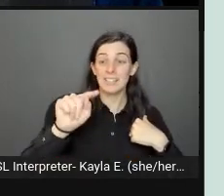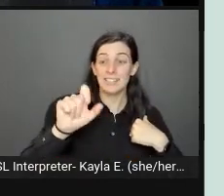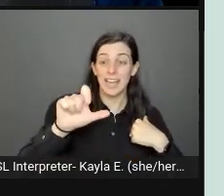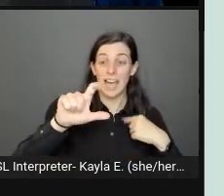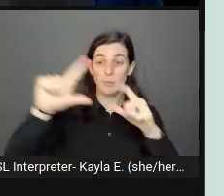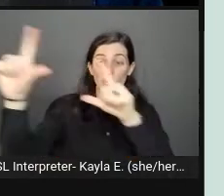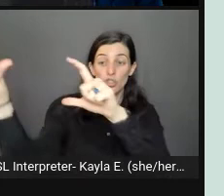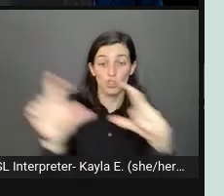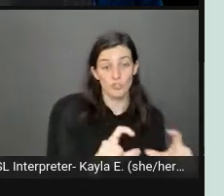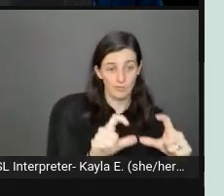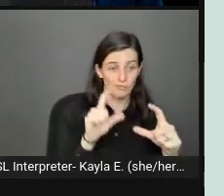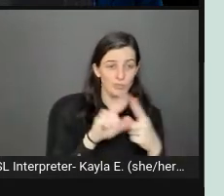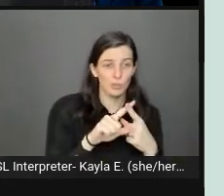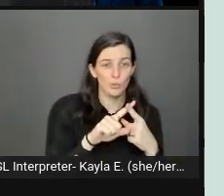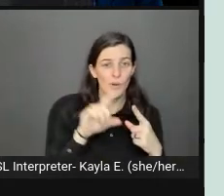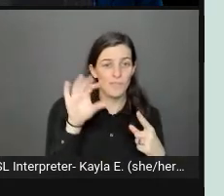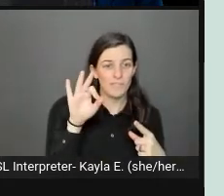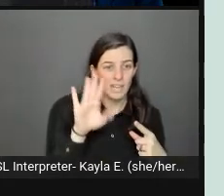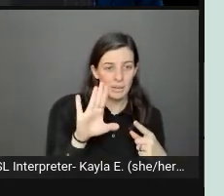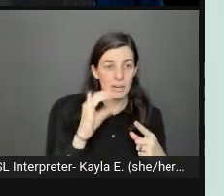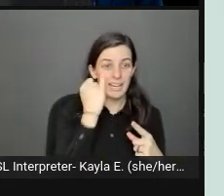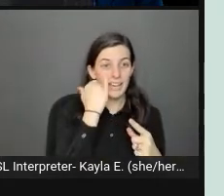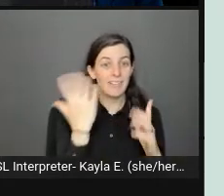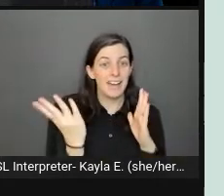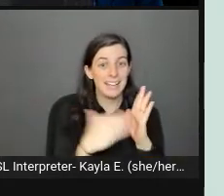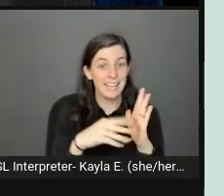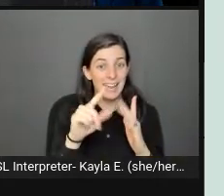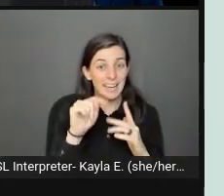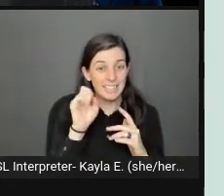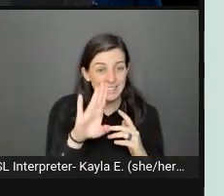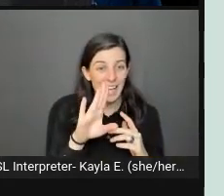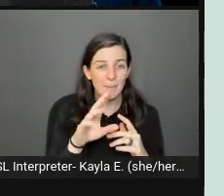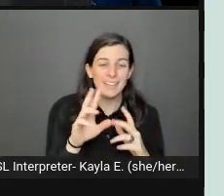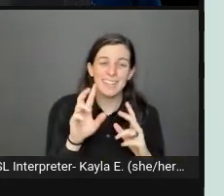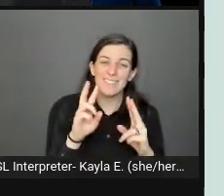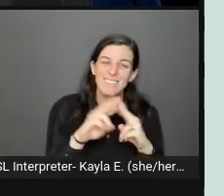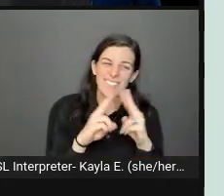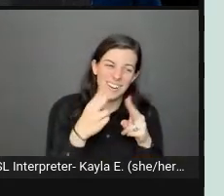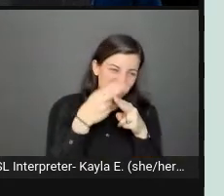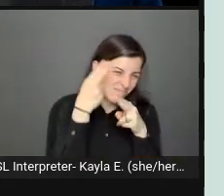If I press the tab key again, there's a very, very brief change